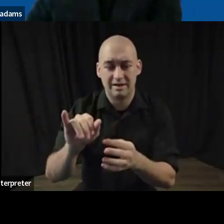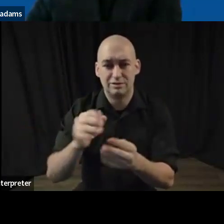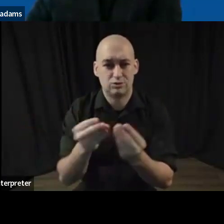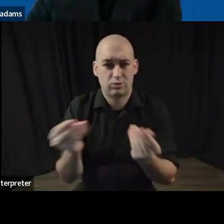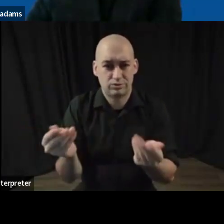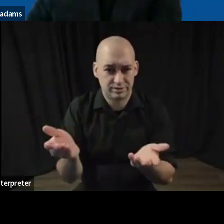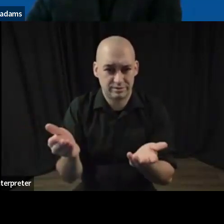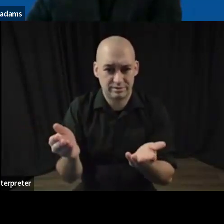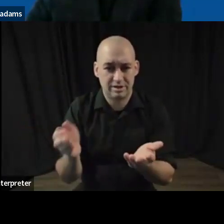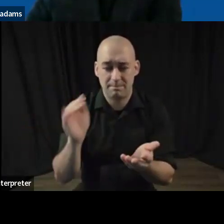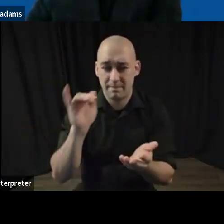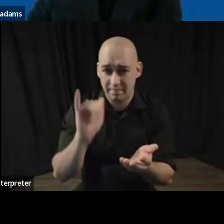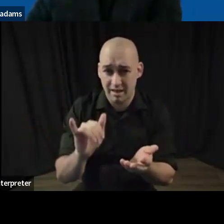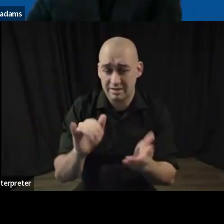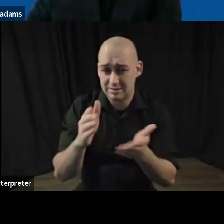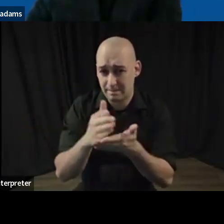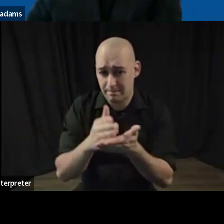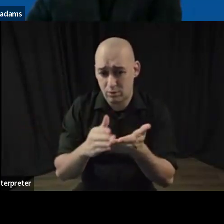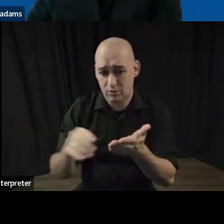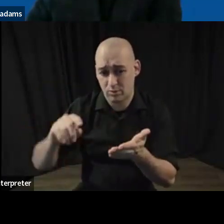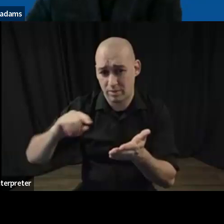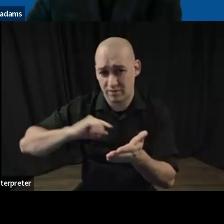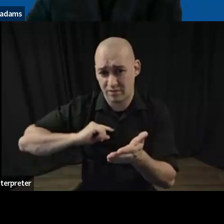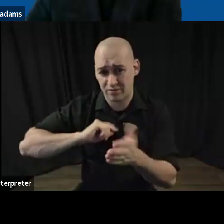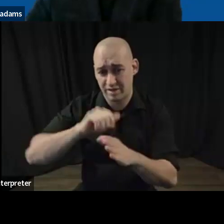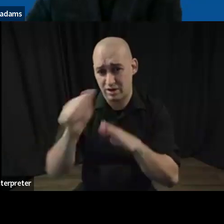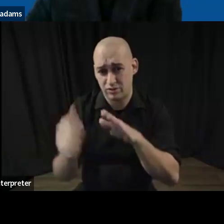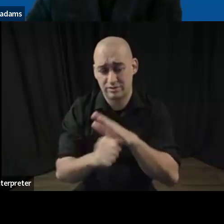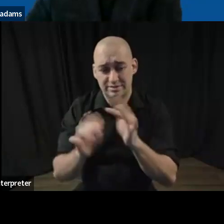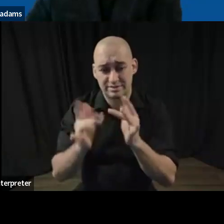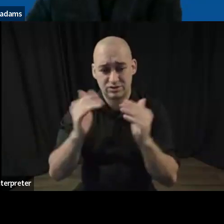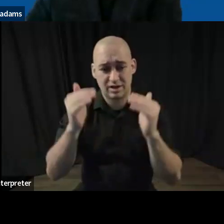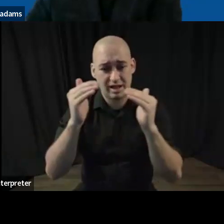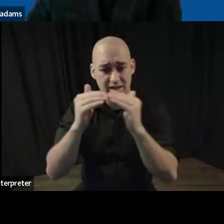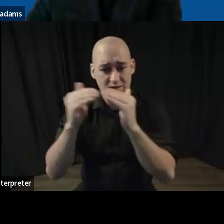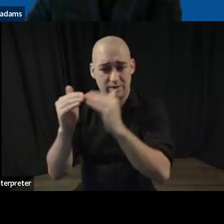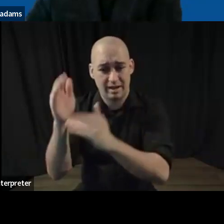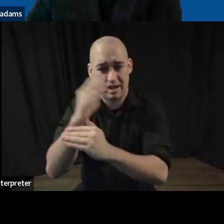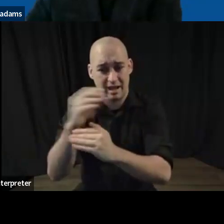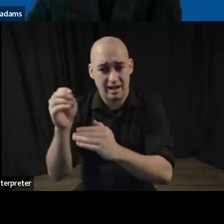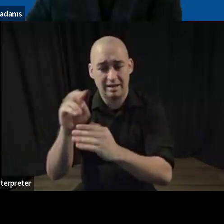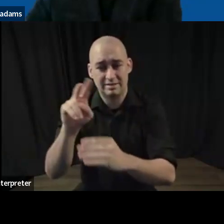Would that be part or qualify under digital equity? And the second part is, communication